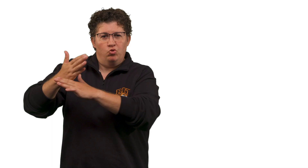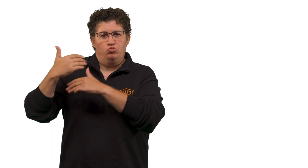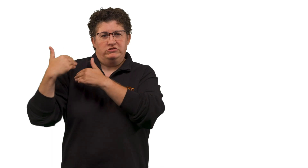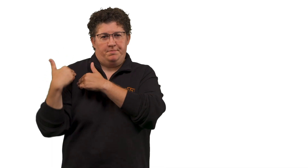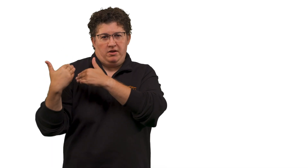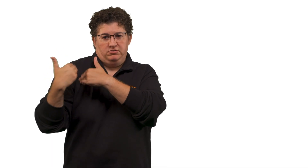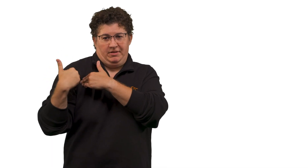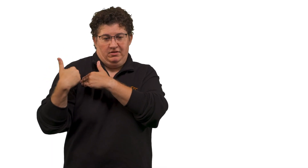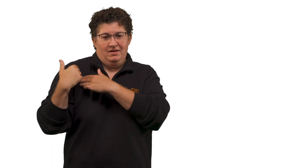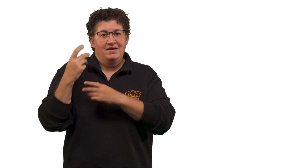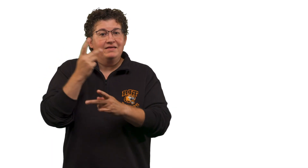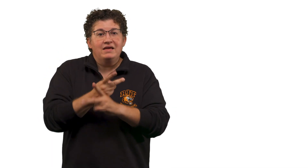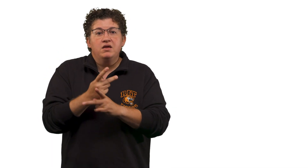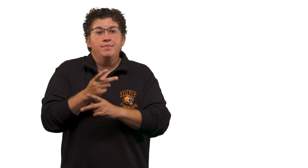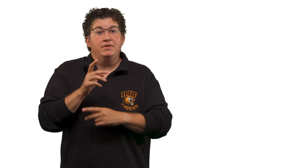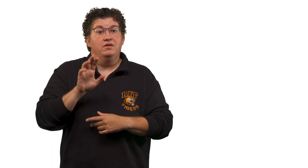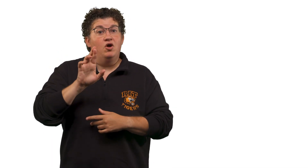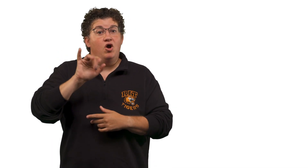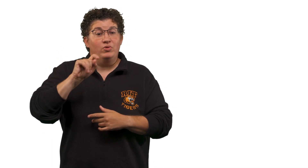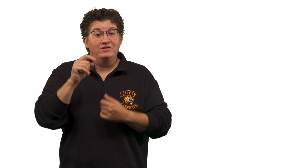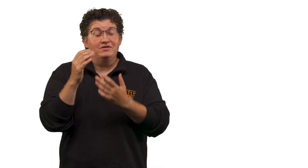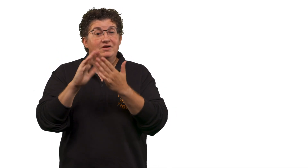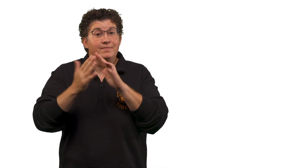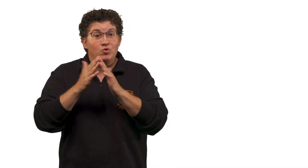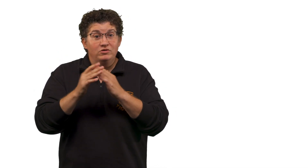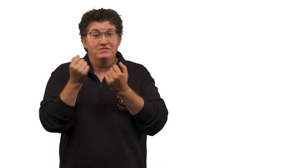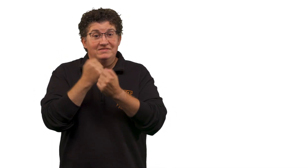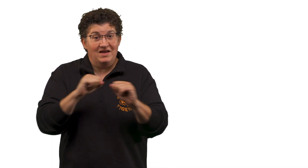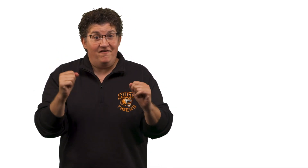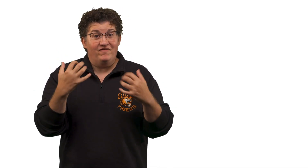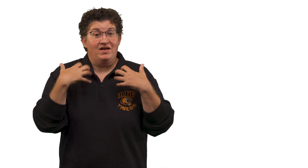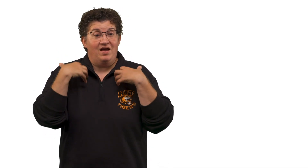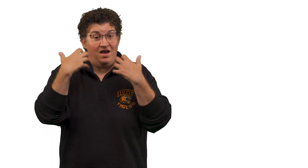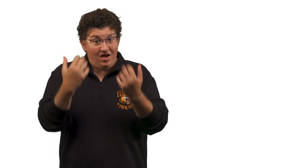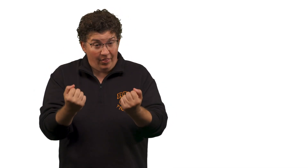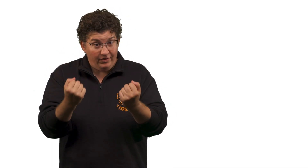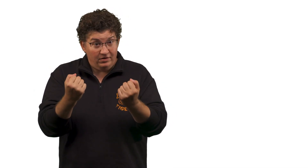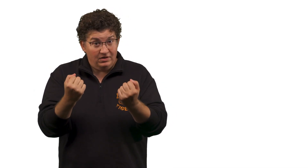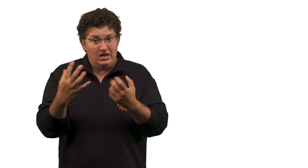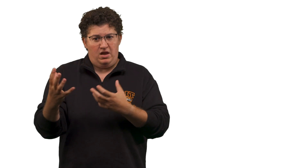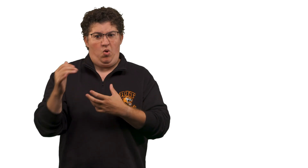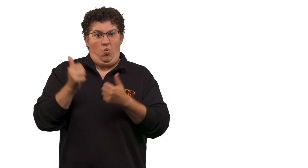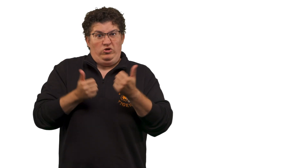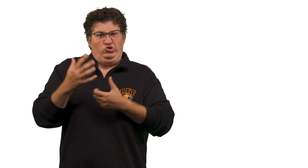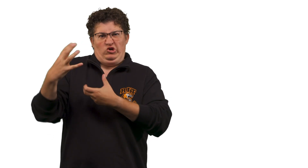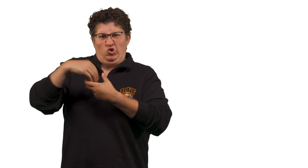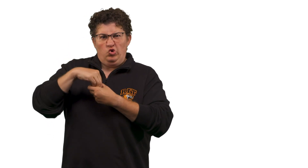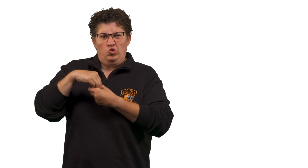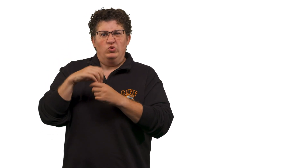Our plans recognize our shared responsibility for keeping the RIT community healthy and